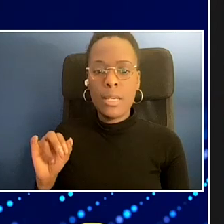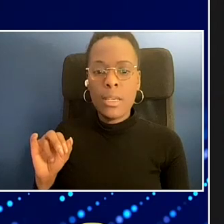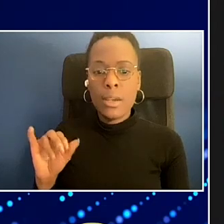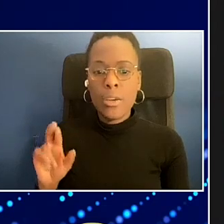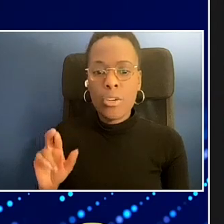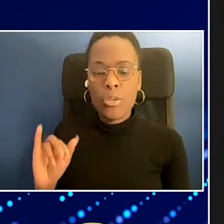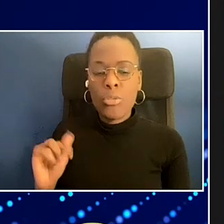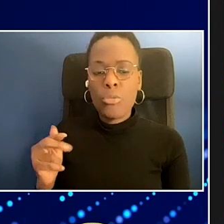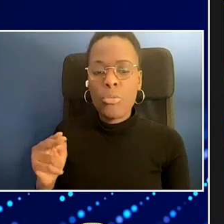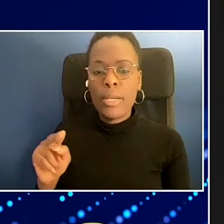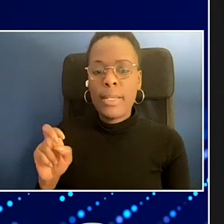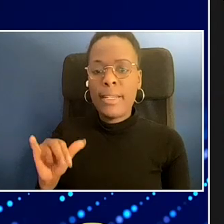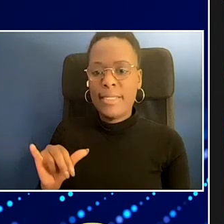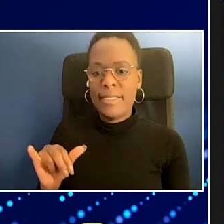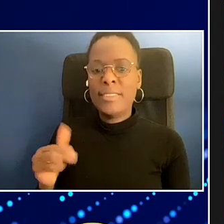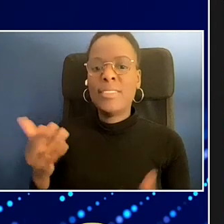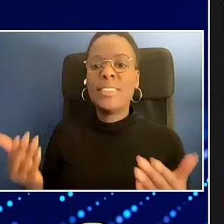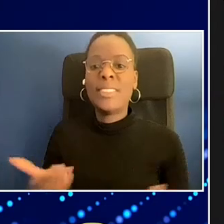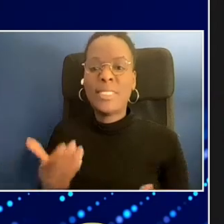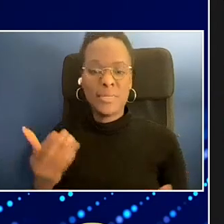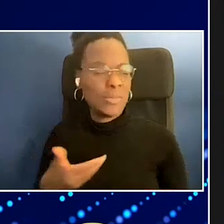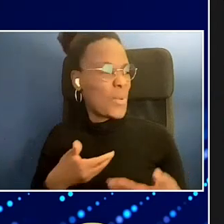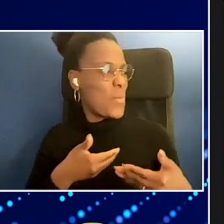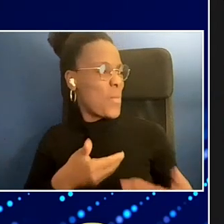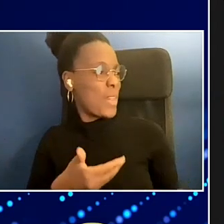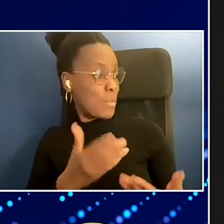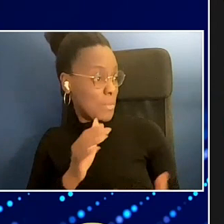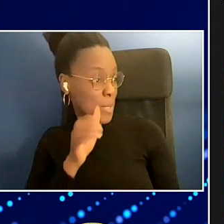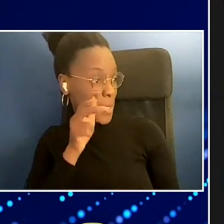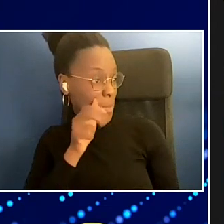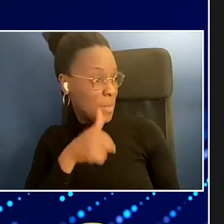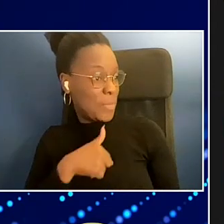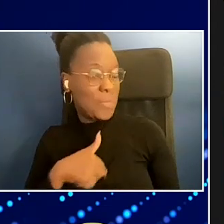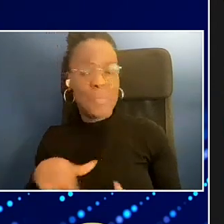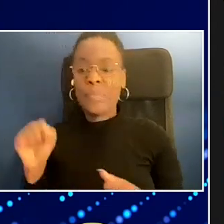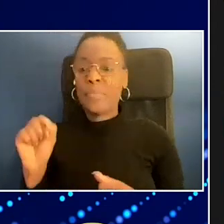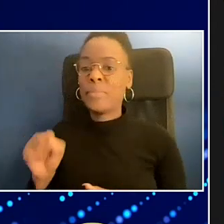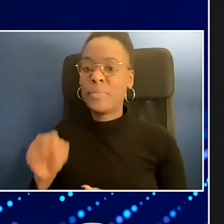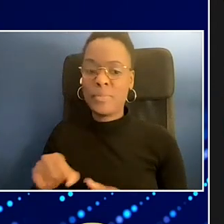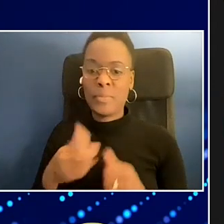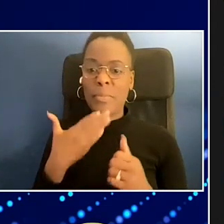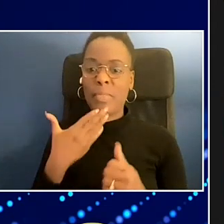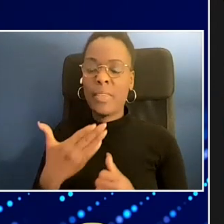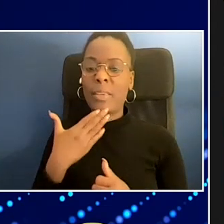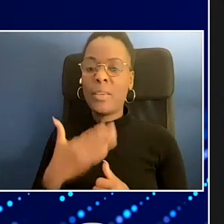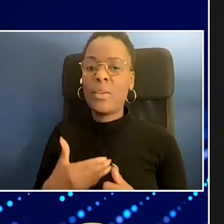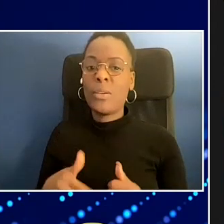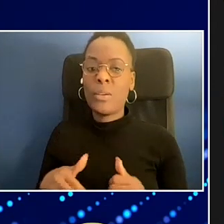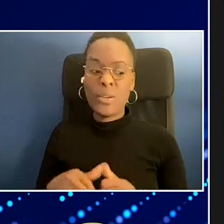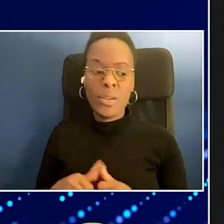is in the room. Welcome, Stacia. Can you hear me? I can, thank you. Excellent. Welcome. You'll have three minutes to address the committee.